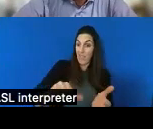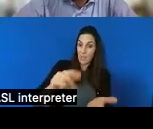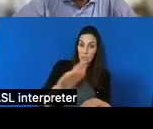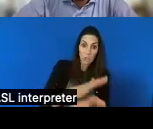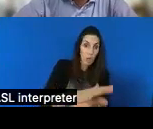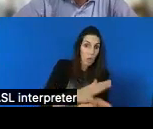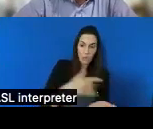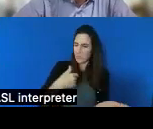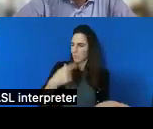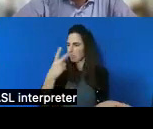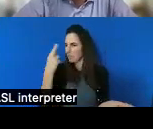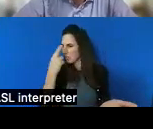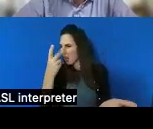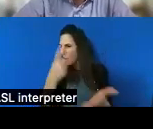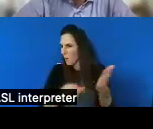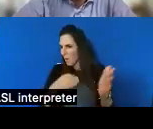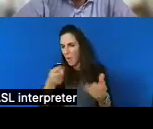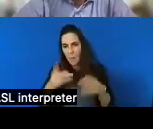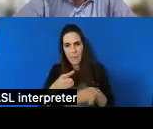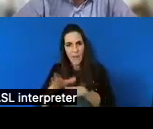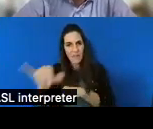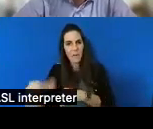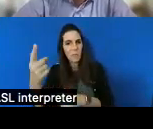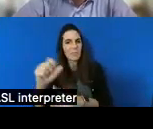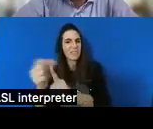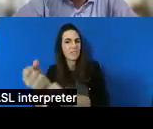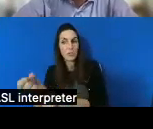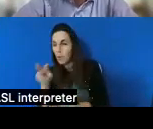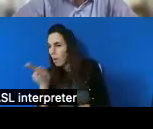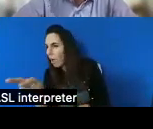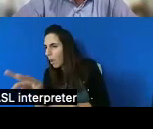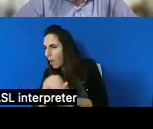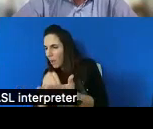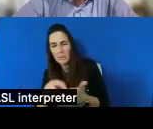a living will what happens if you God forbid are not able to speak for yourself and are on a